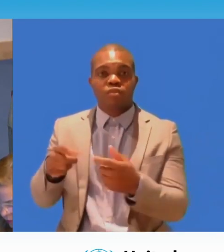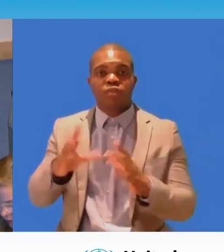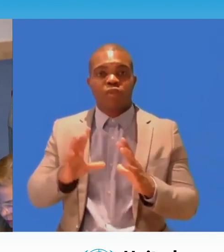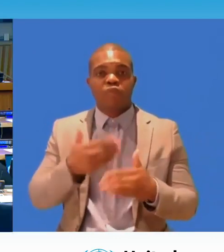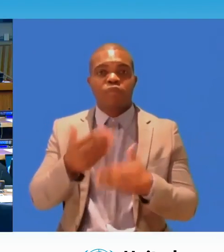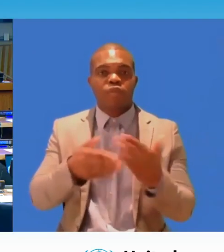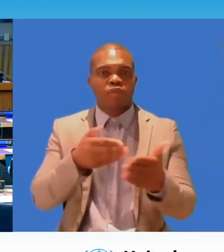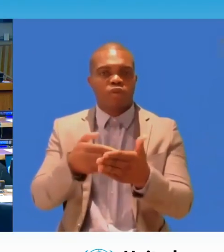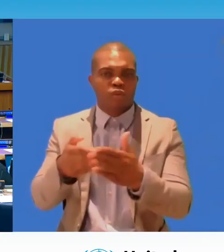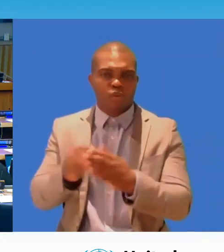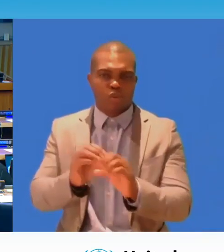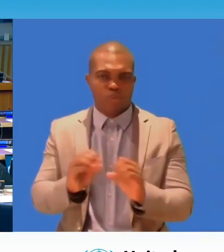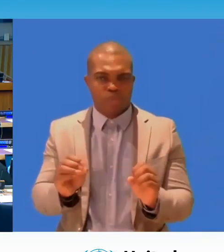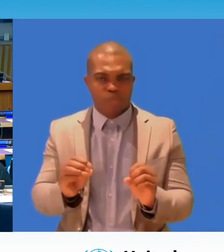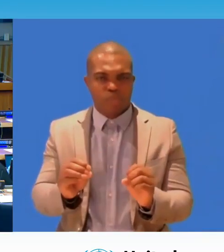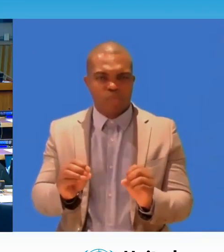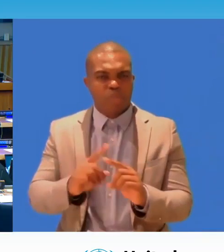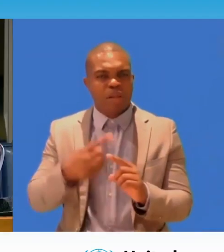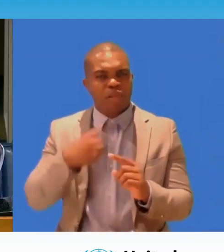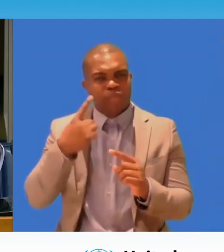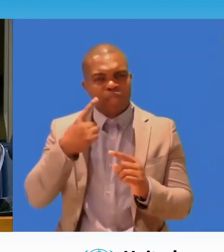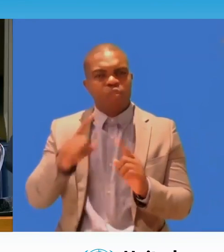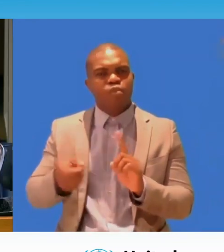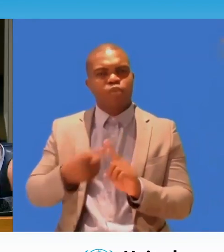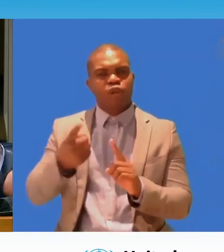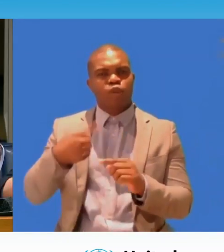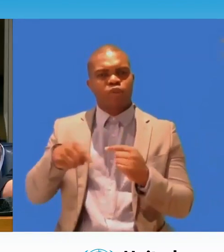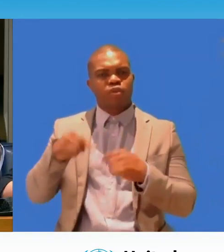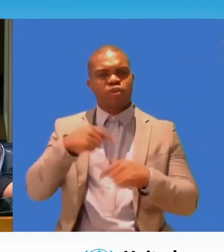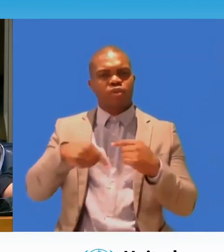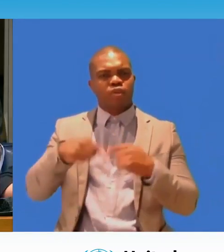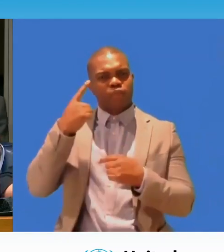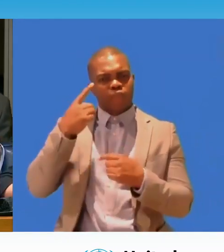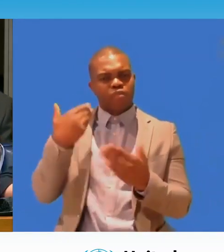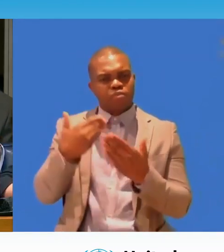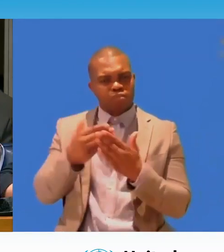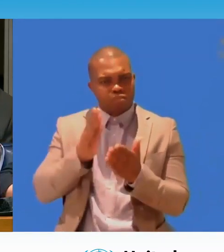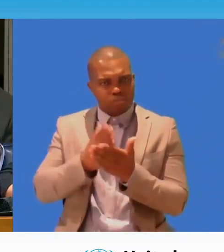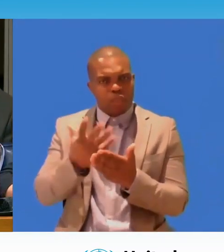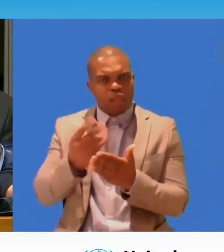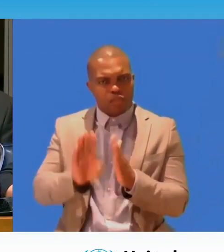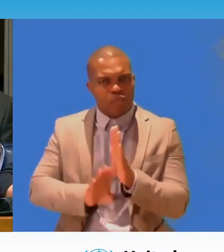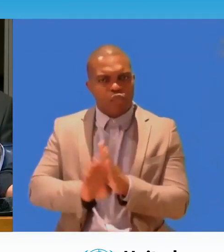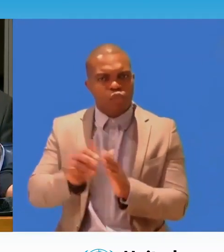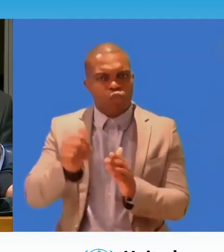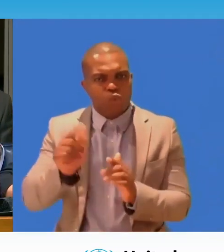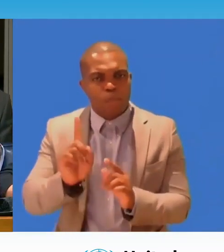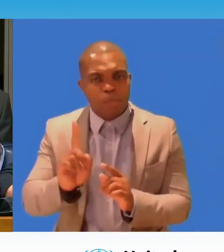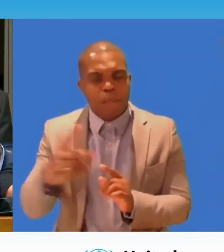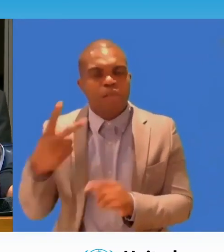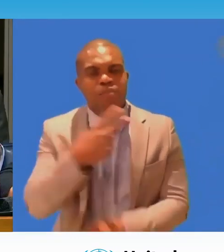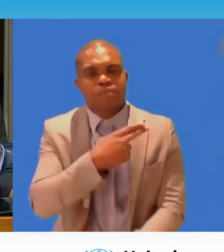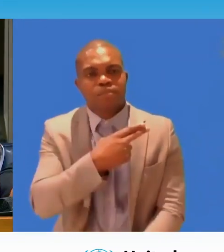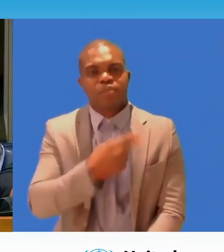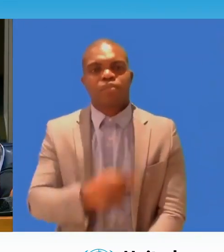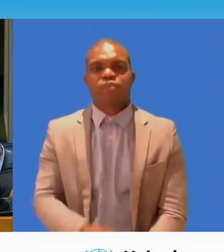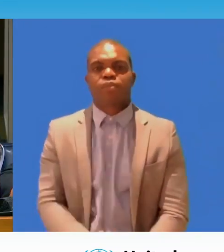but it's important to reflect that the future cannot be con I thank the representative of